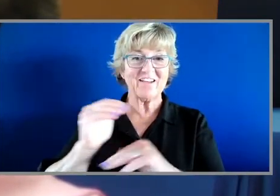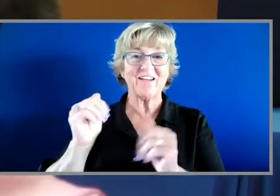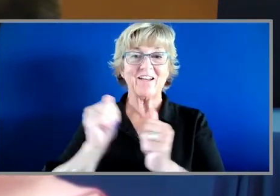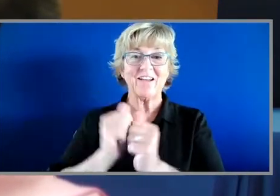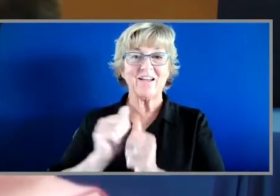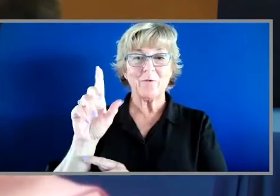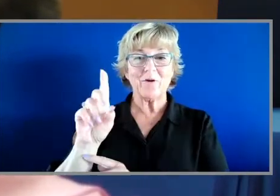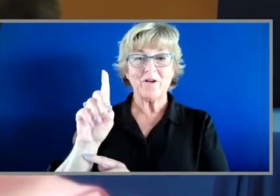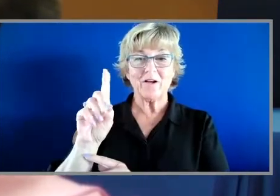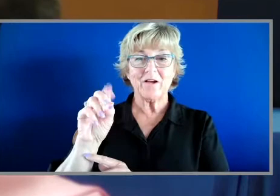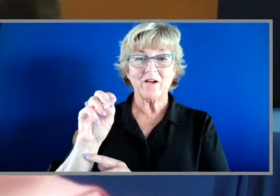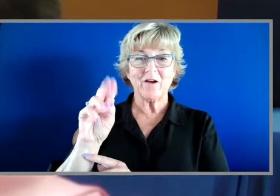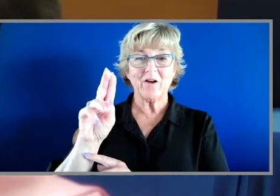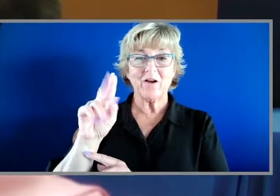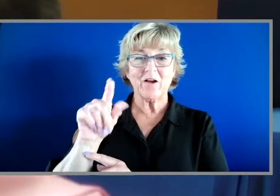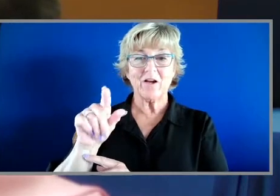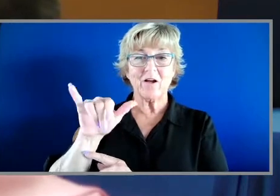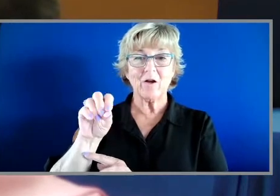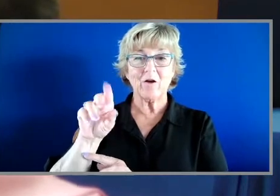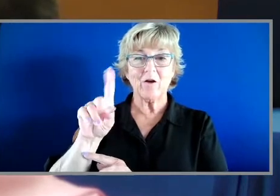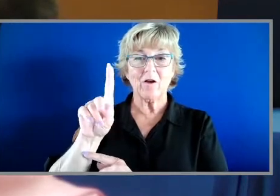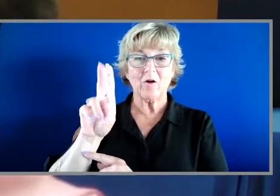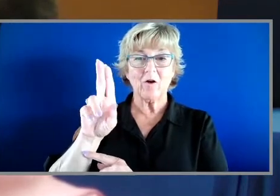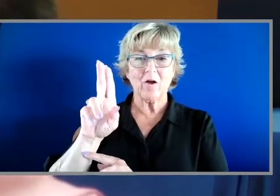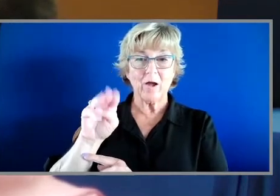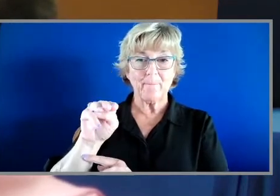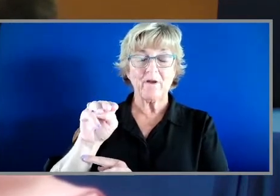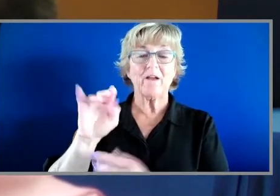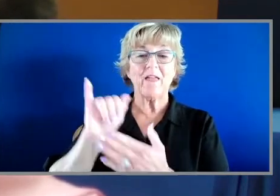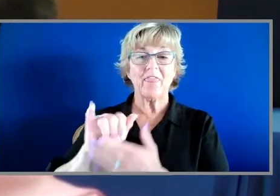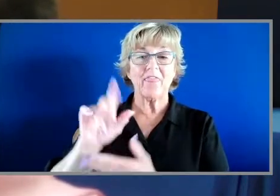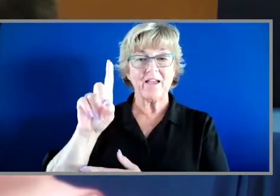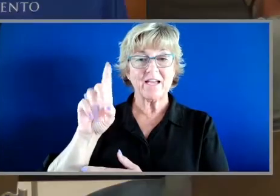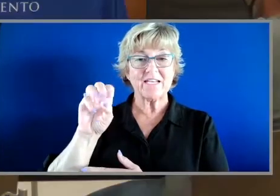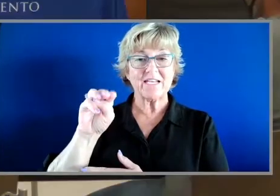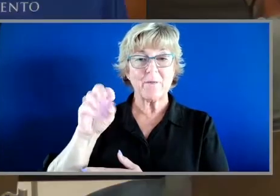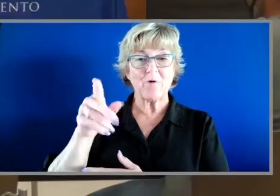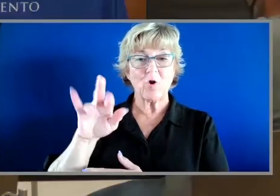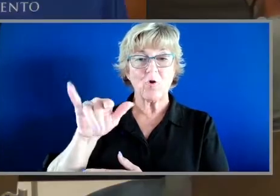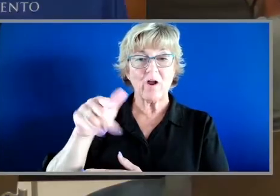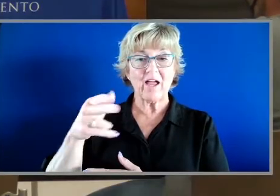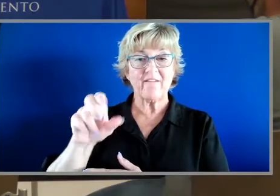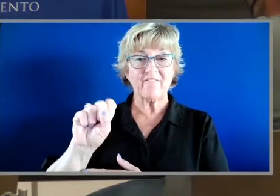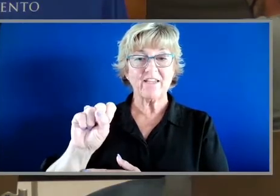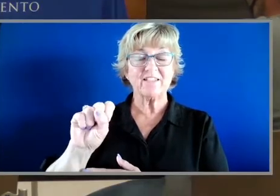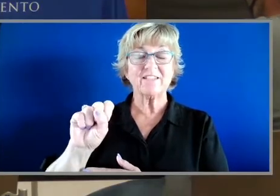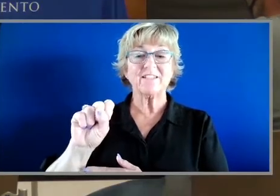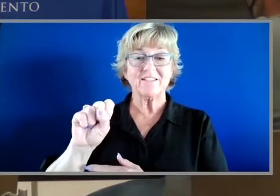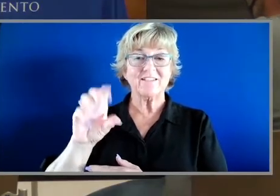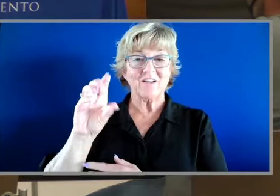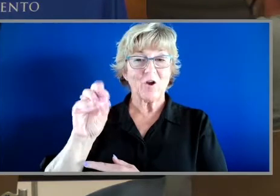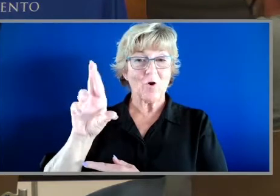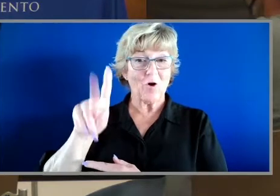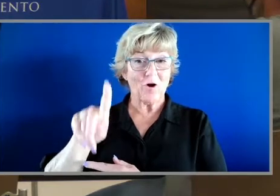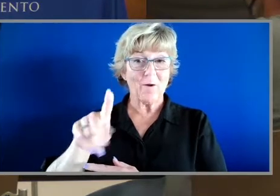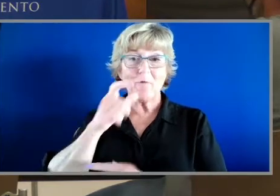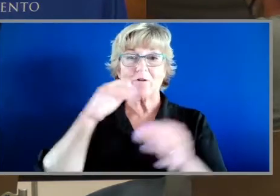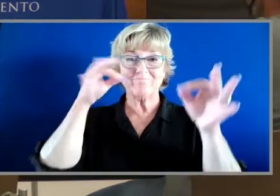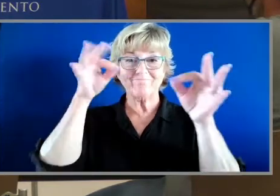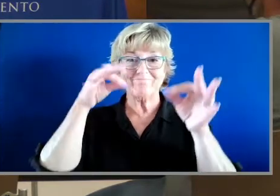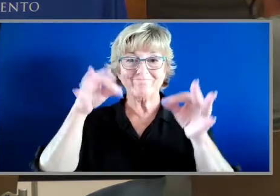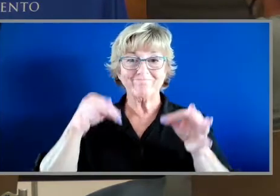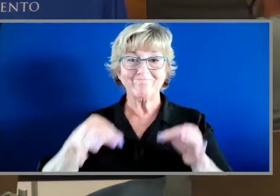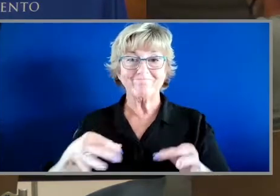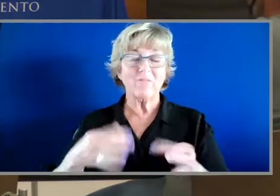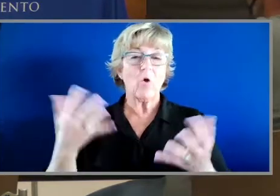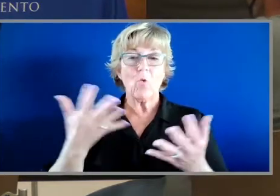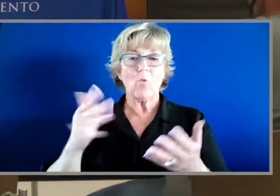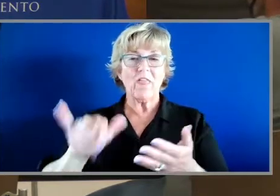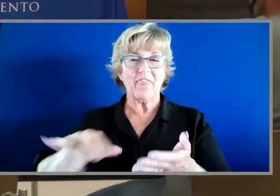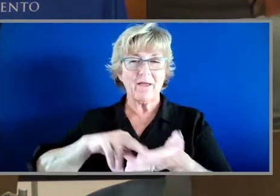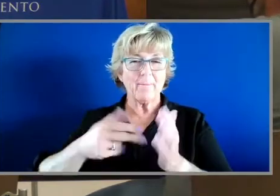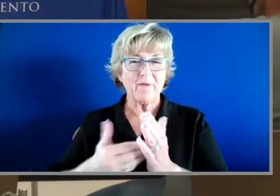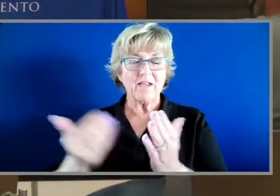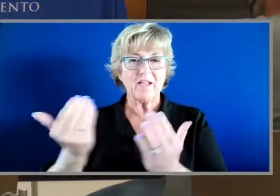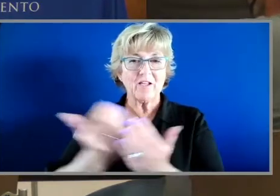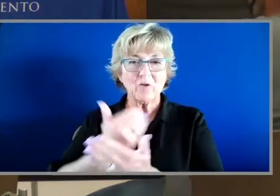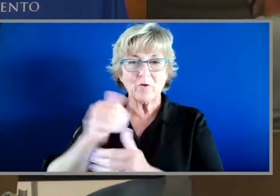Studio: With Doug yoakam from our demographers national demographics corporation, who will be providing an overview on